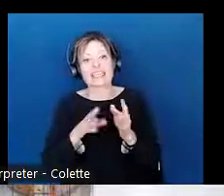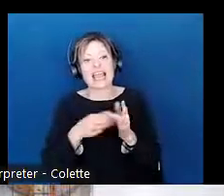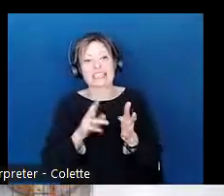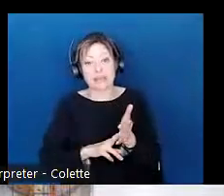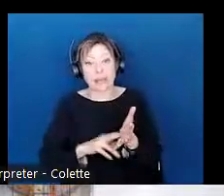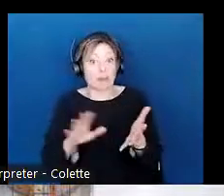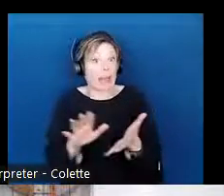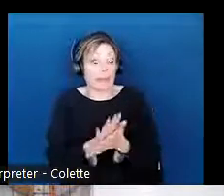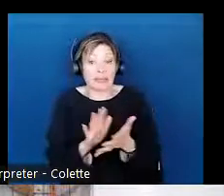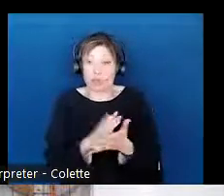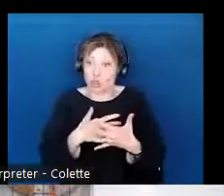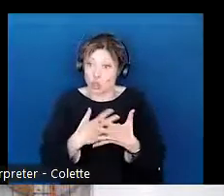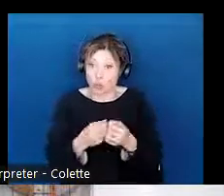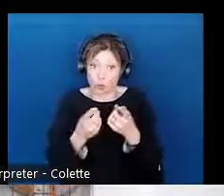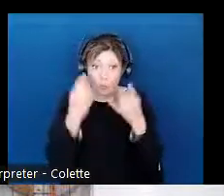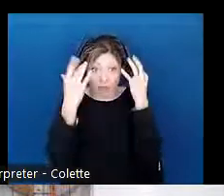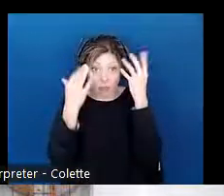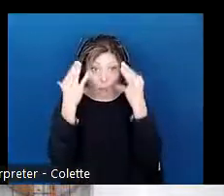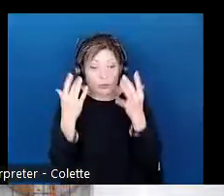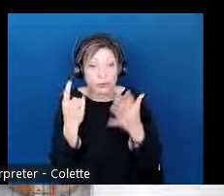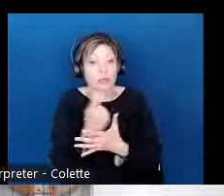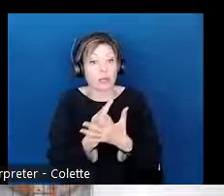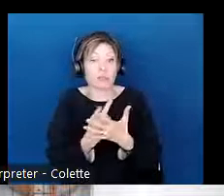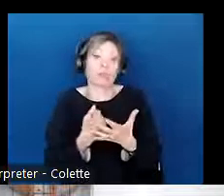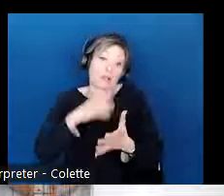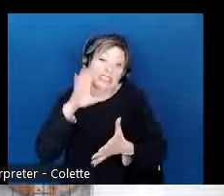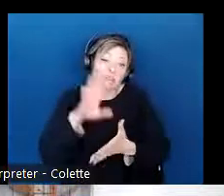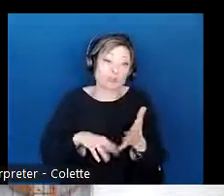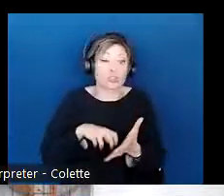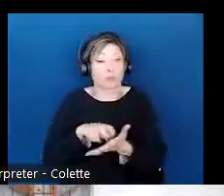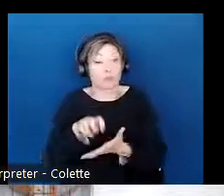happy to share with you my thoughts on uh the my experience walking on it just after it's opened